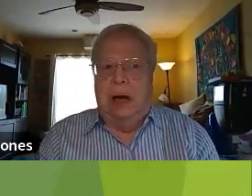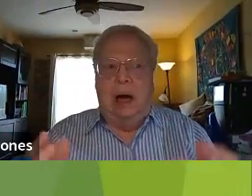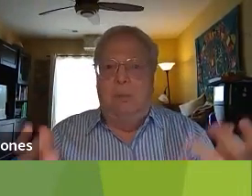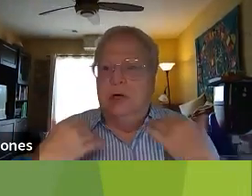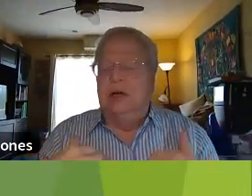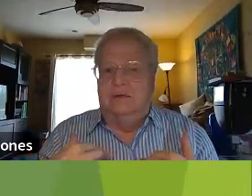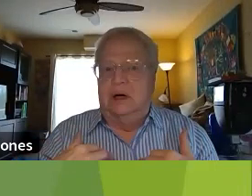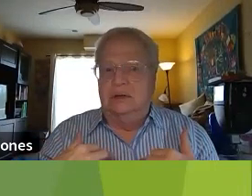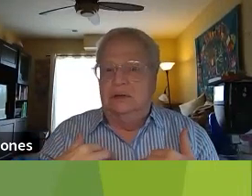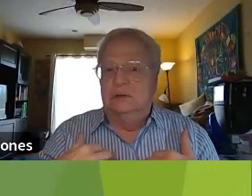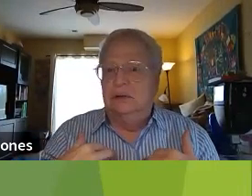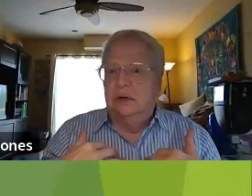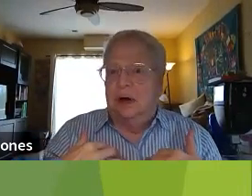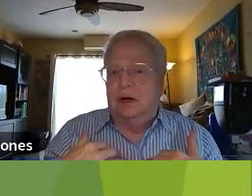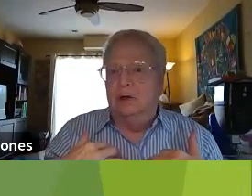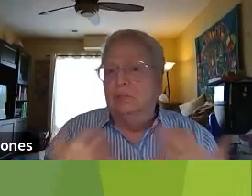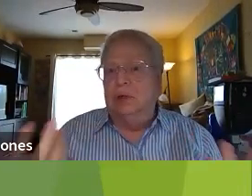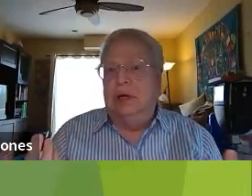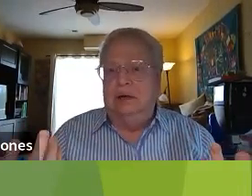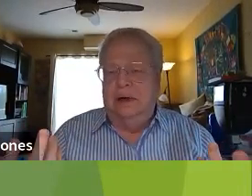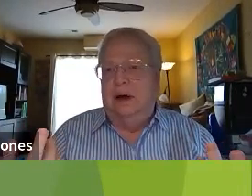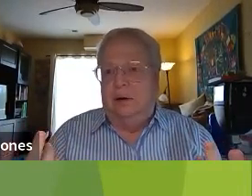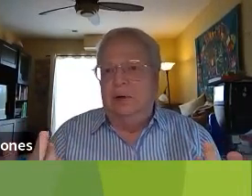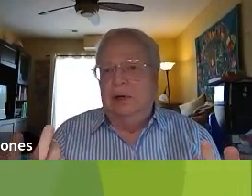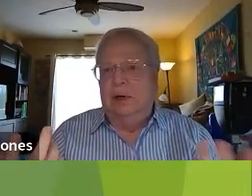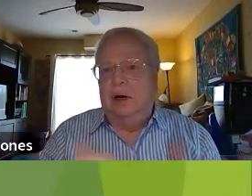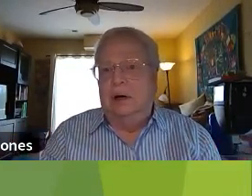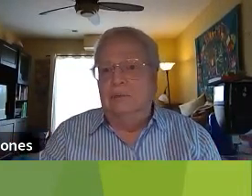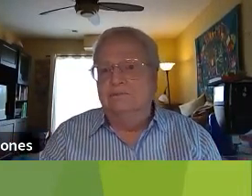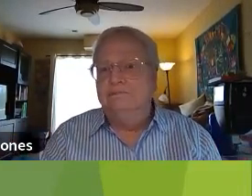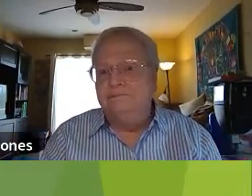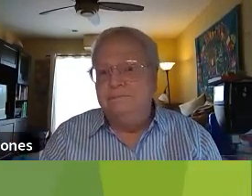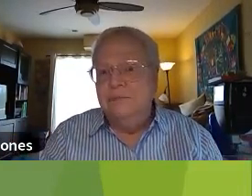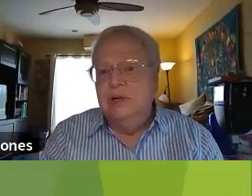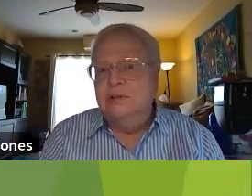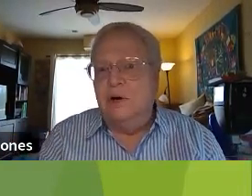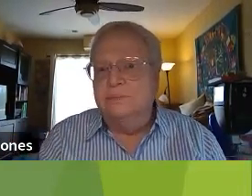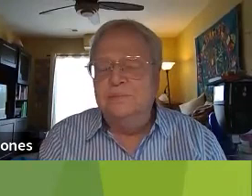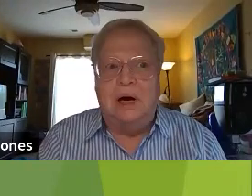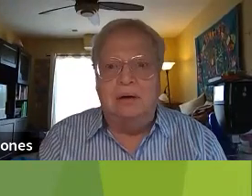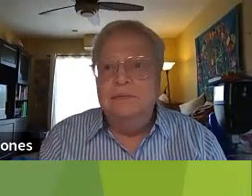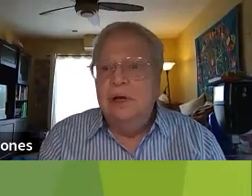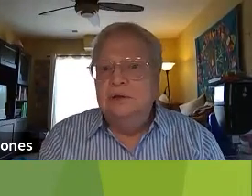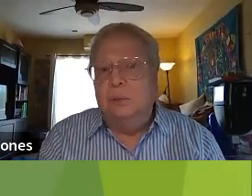how many of us communicate now. So, yeah.